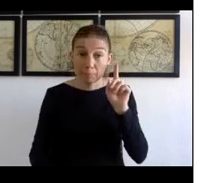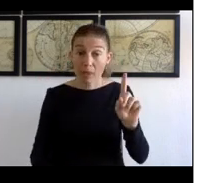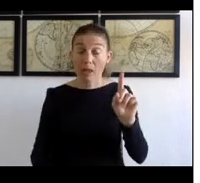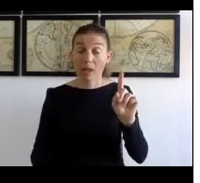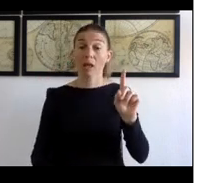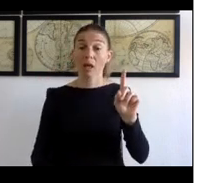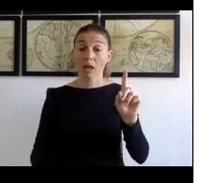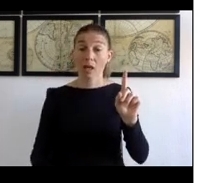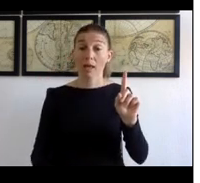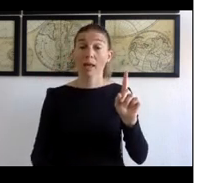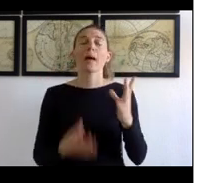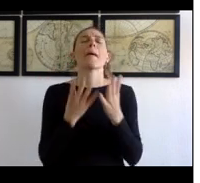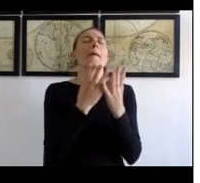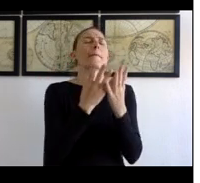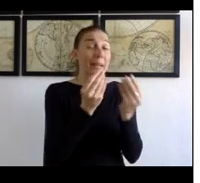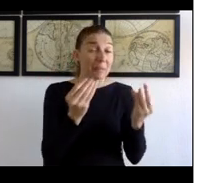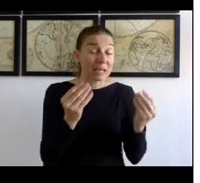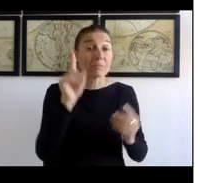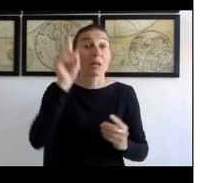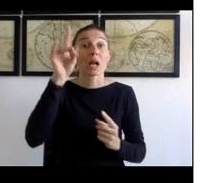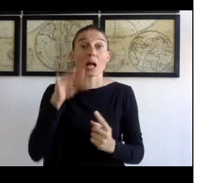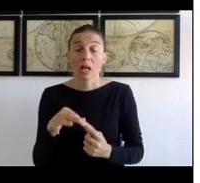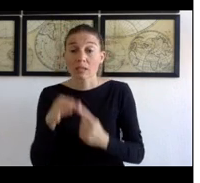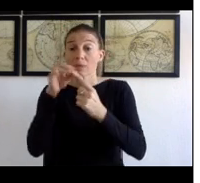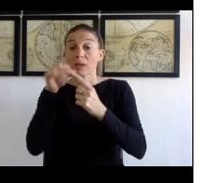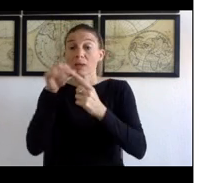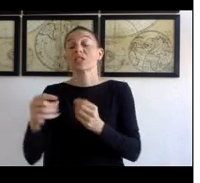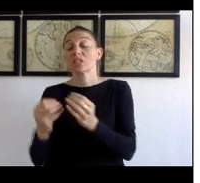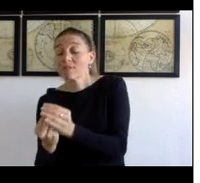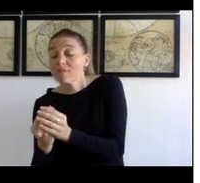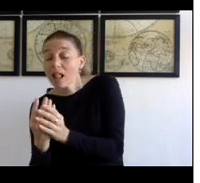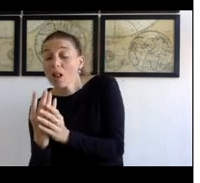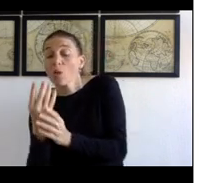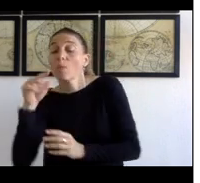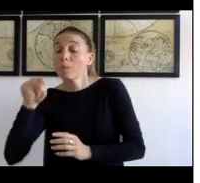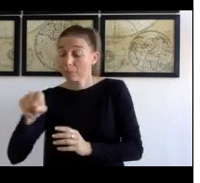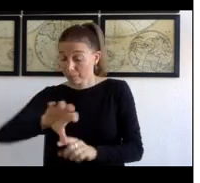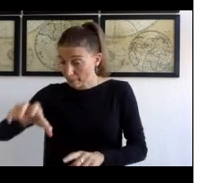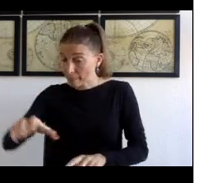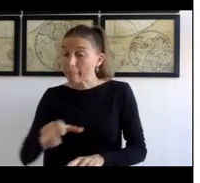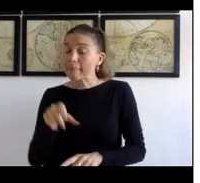especially Developing Countries have been widely using them